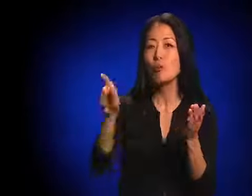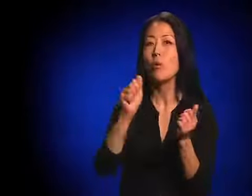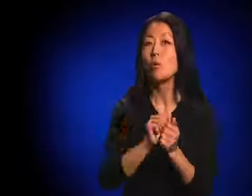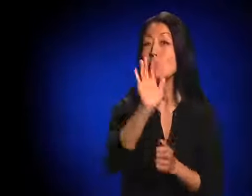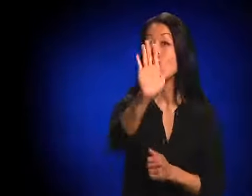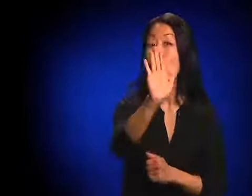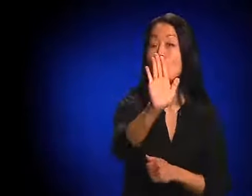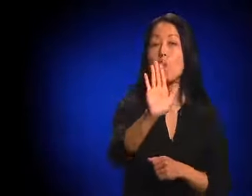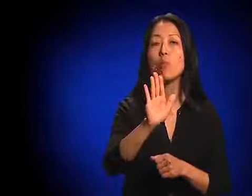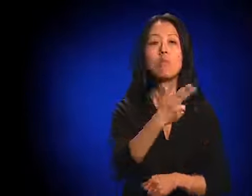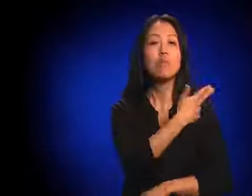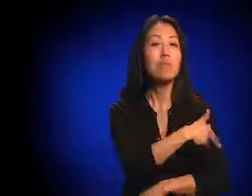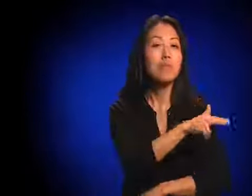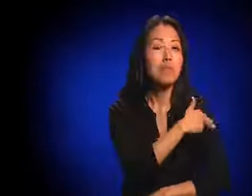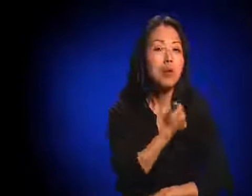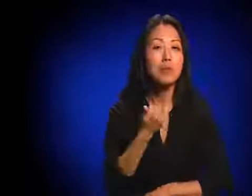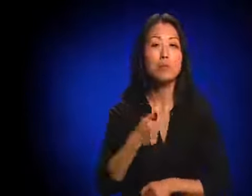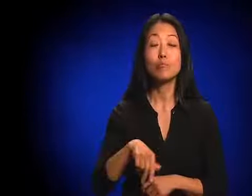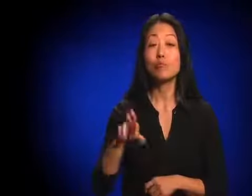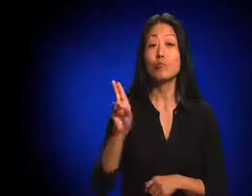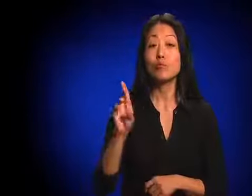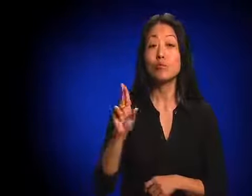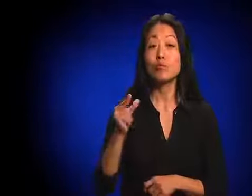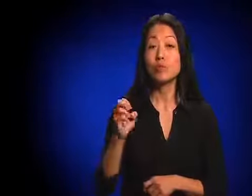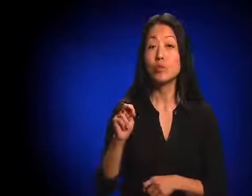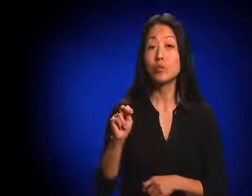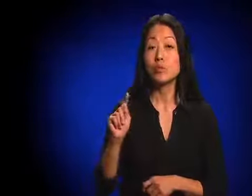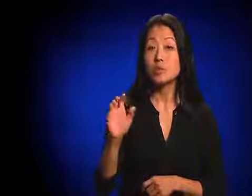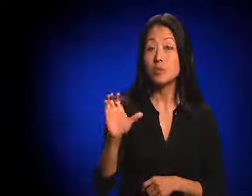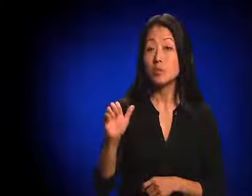You also can check with your local hospital and urgent care clinic